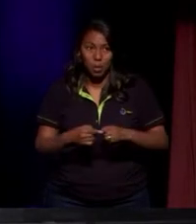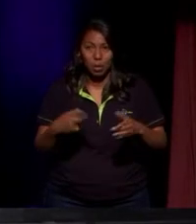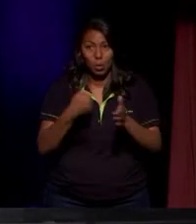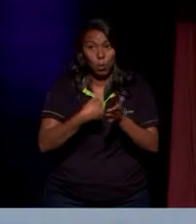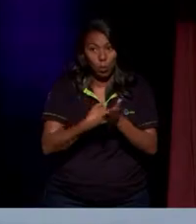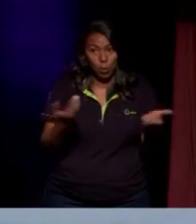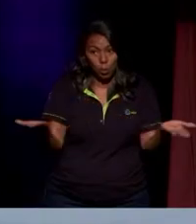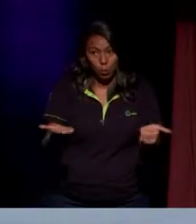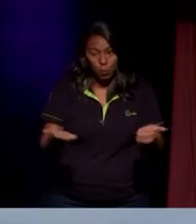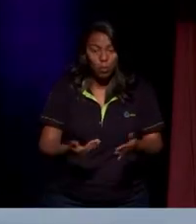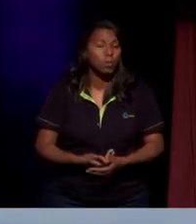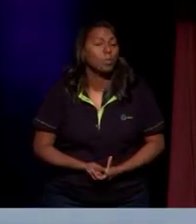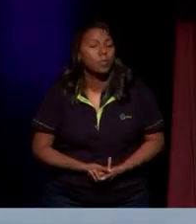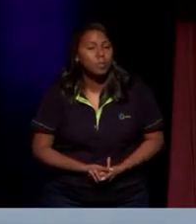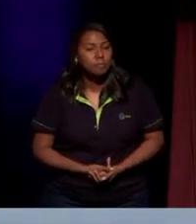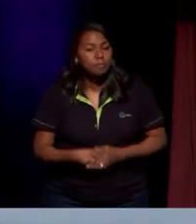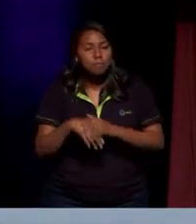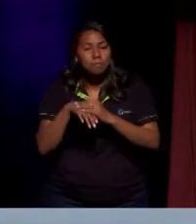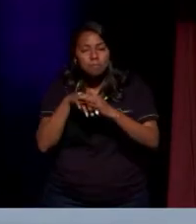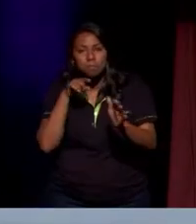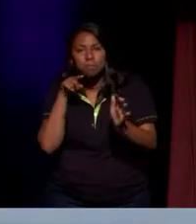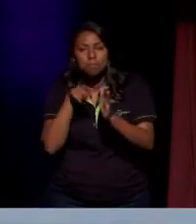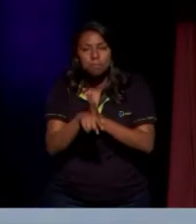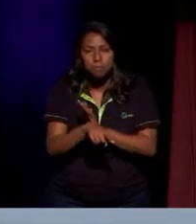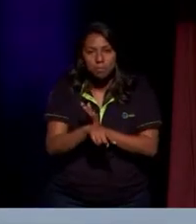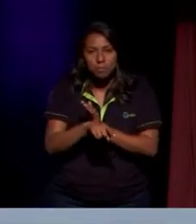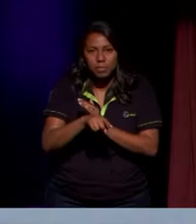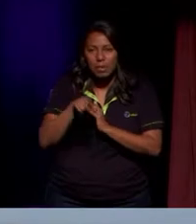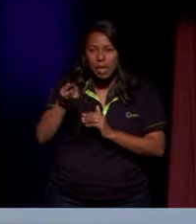I wanted to ask Isabel a question.